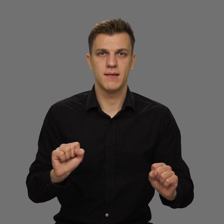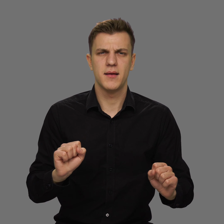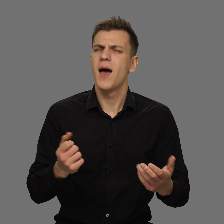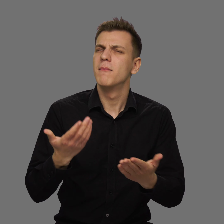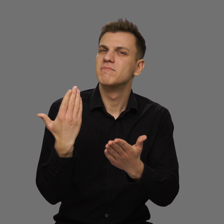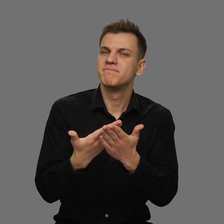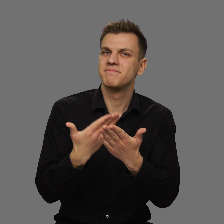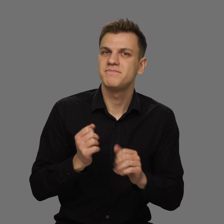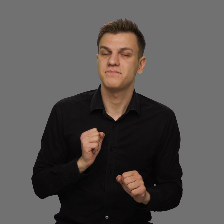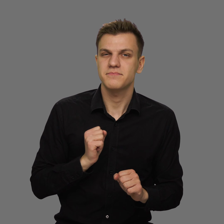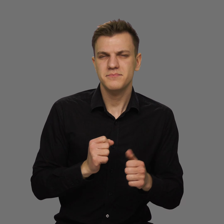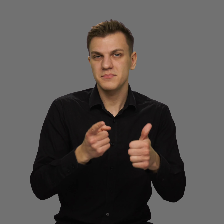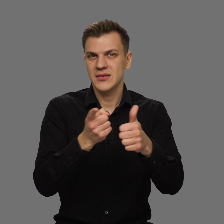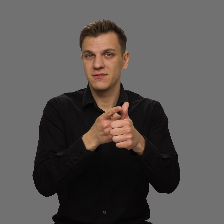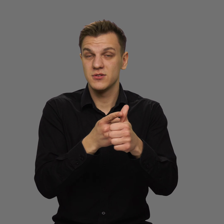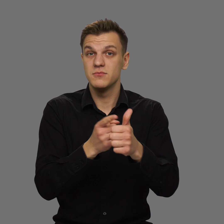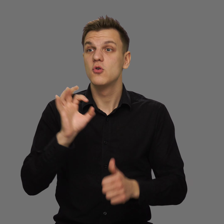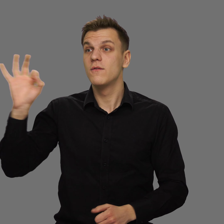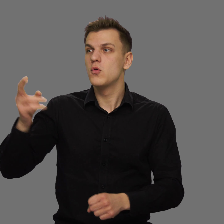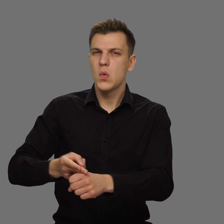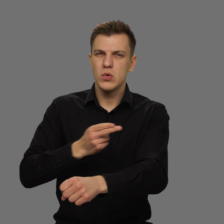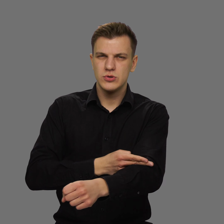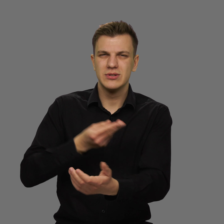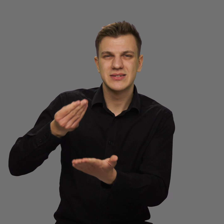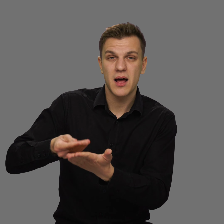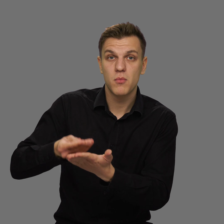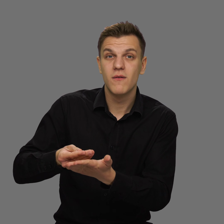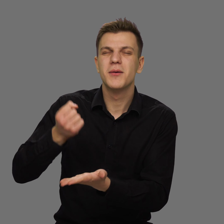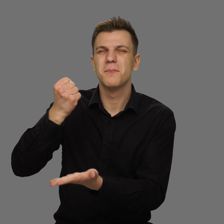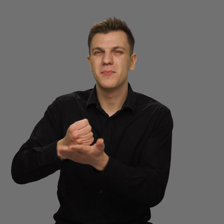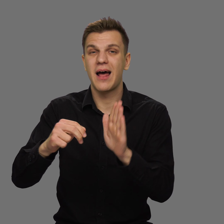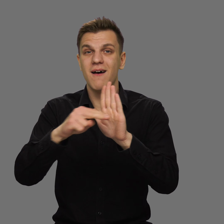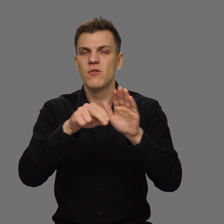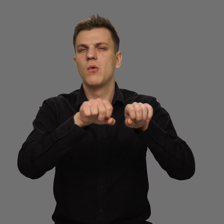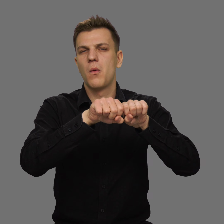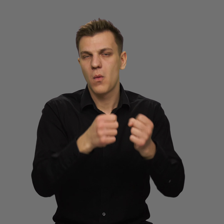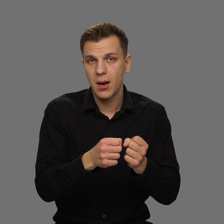First - is a violation of the tax law,